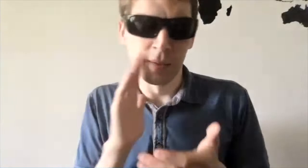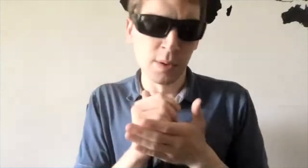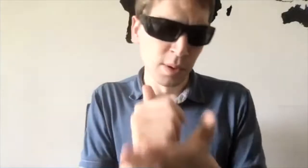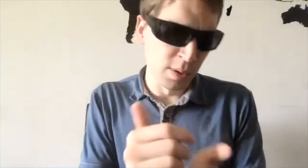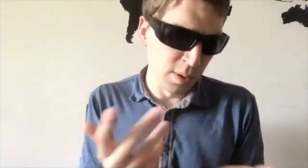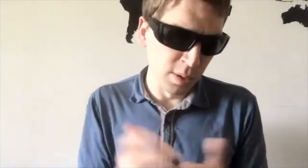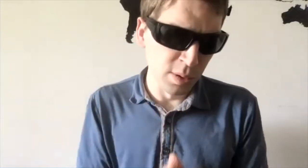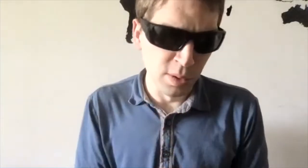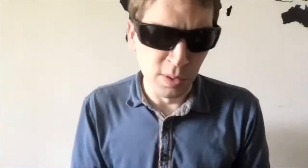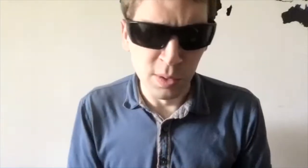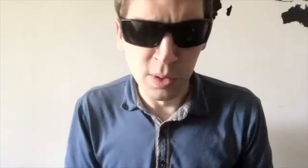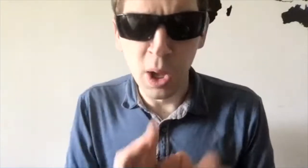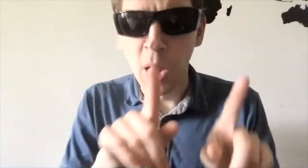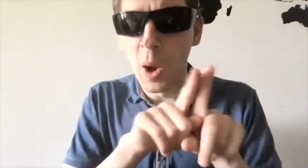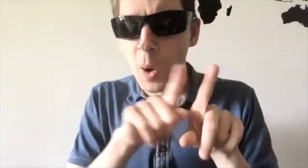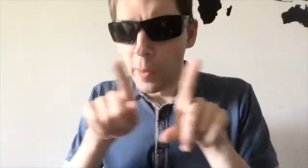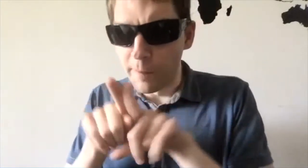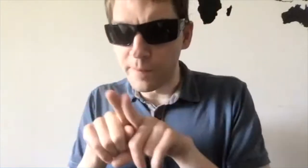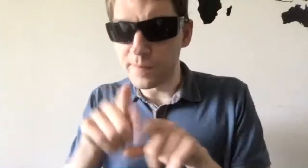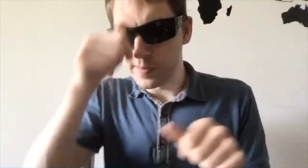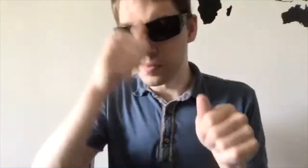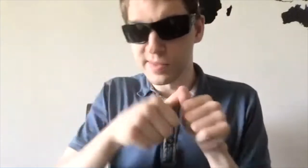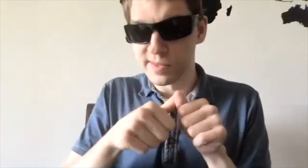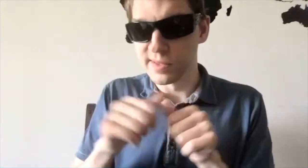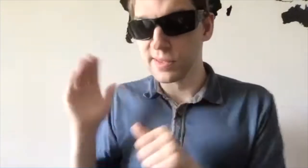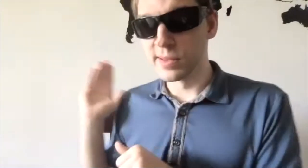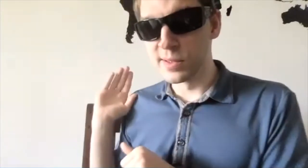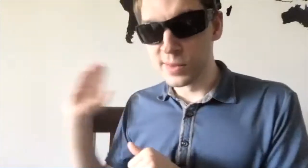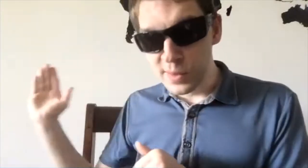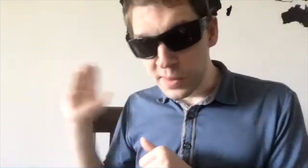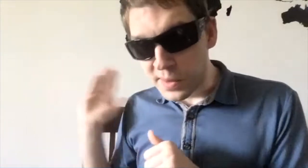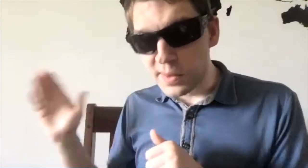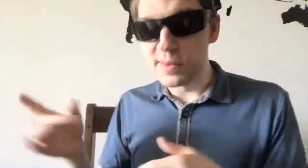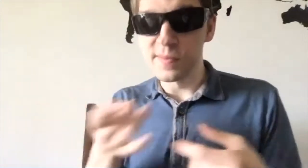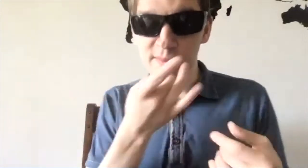It helps me know my space and know where someone is during that communication.